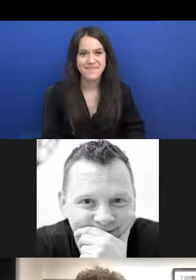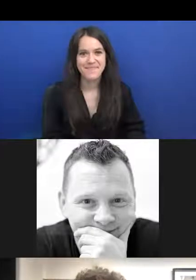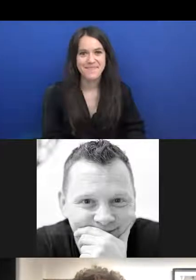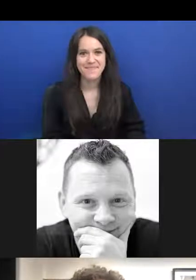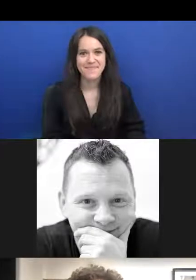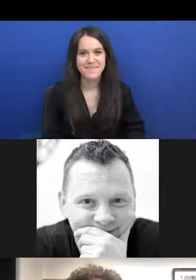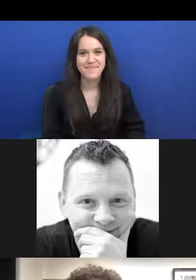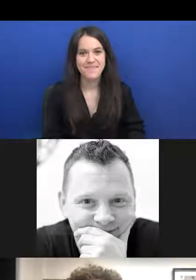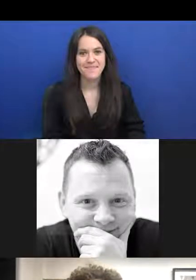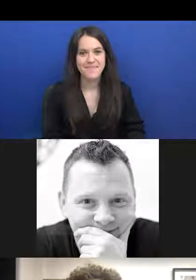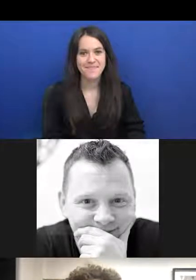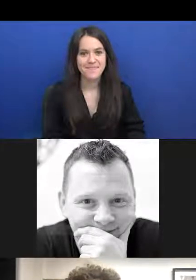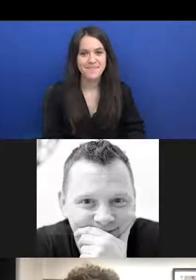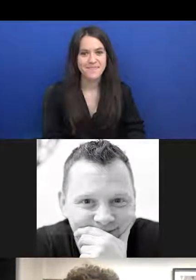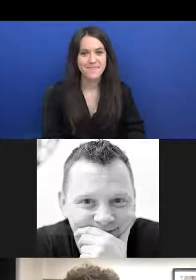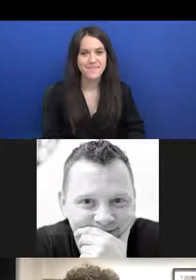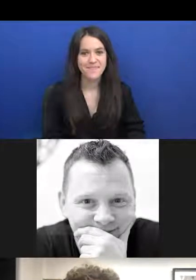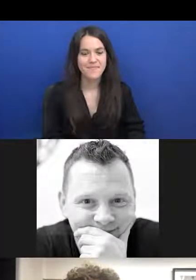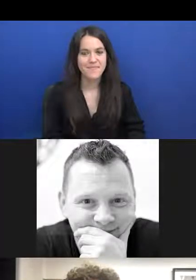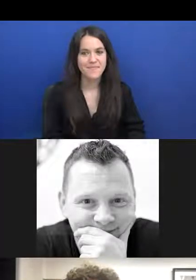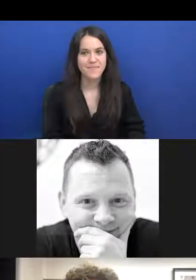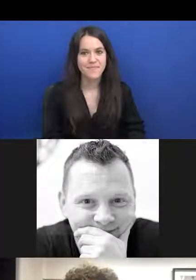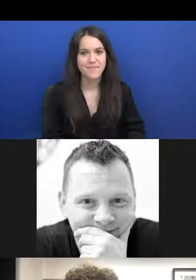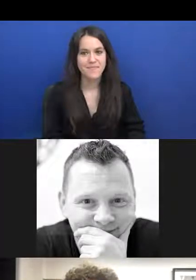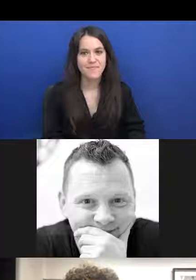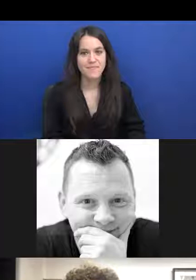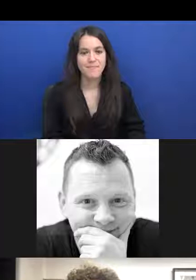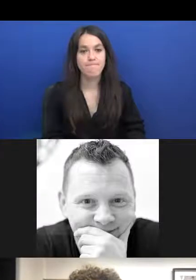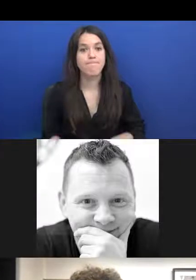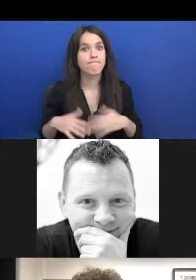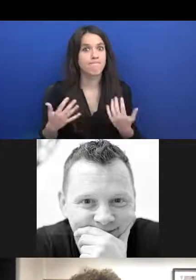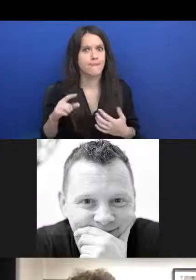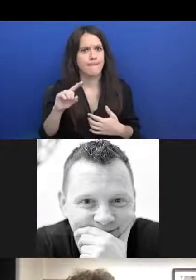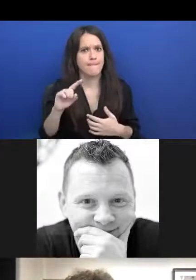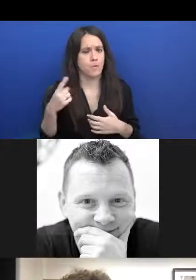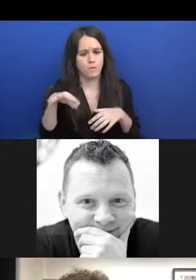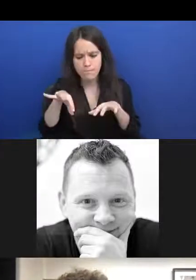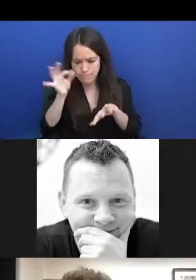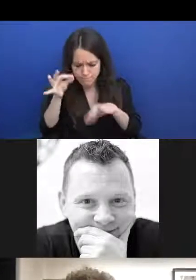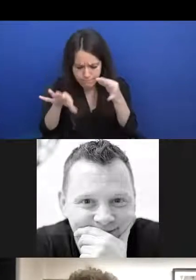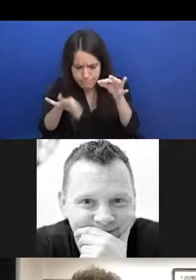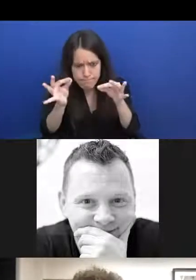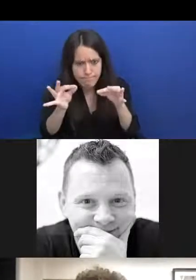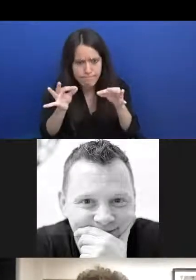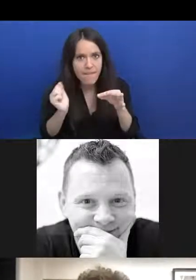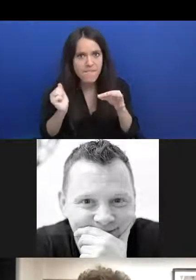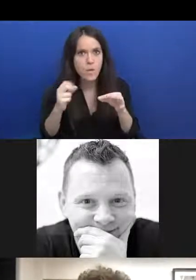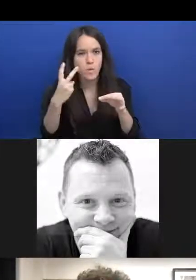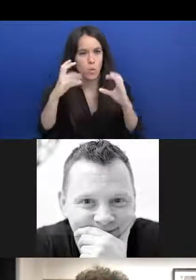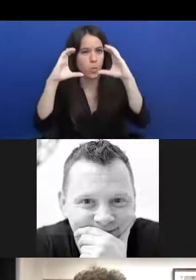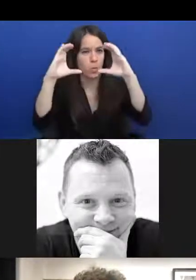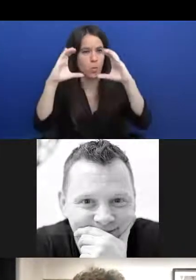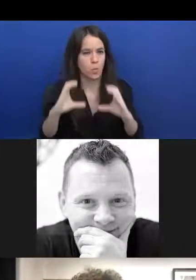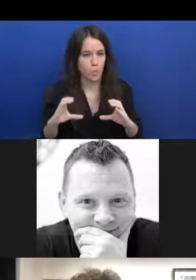so I guess my initial findings fell into two groups with the interviews I was doing